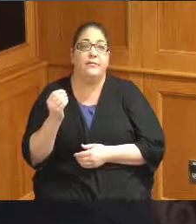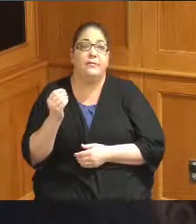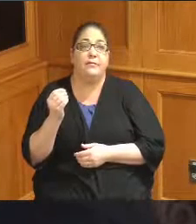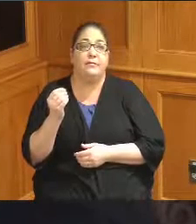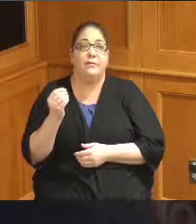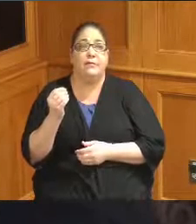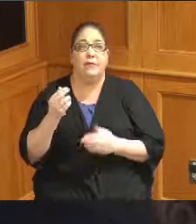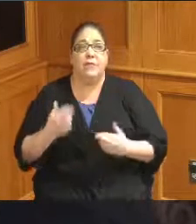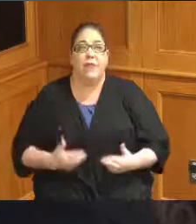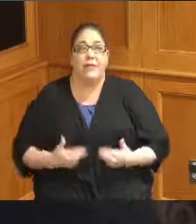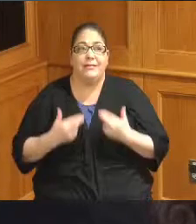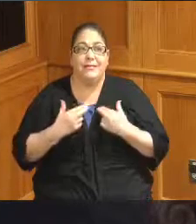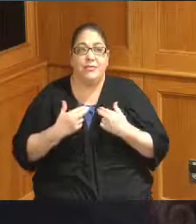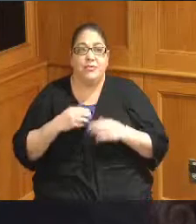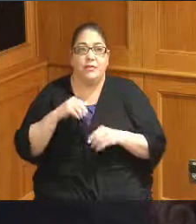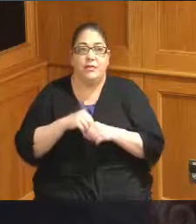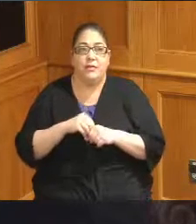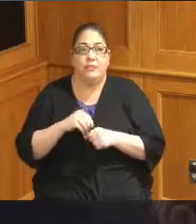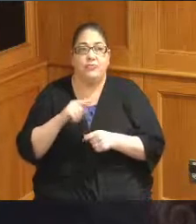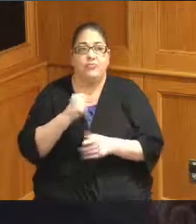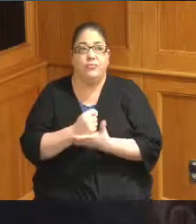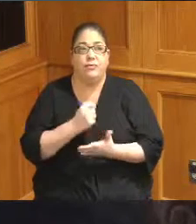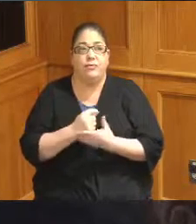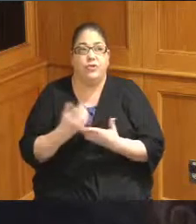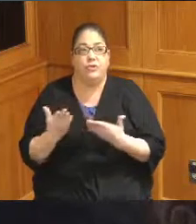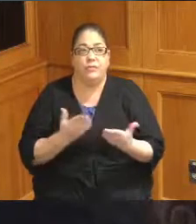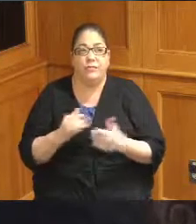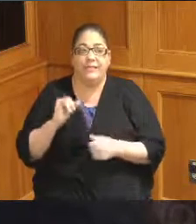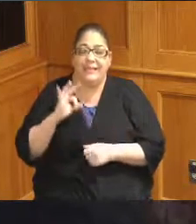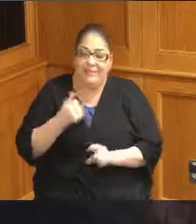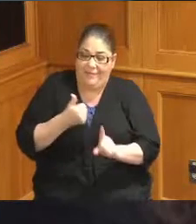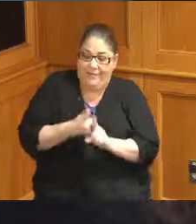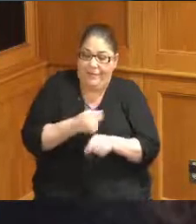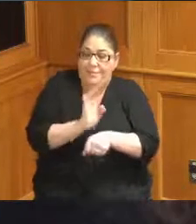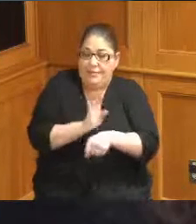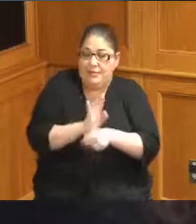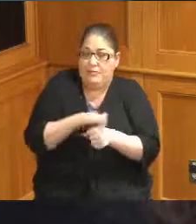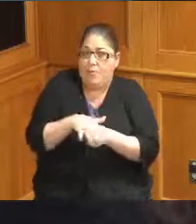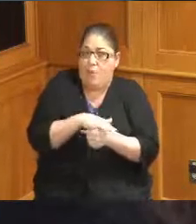Treatment Services if it's local or not I know we used to have an Excel sheet we would get